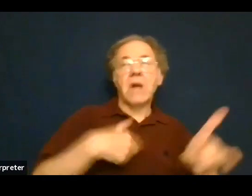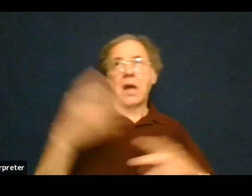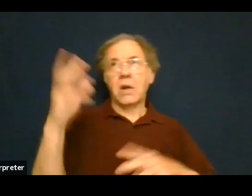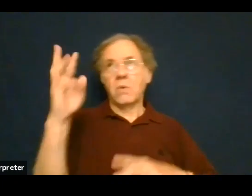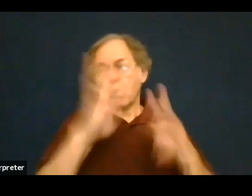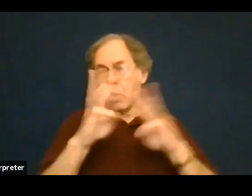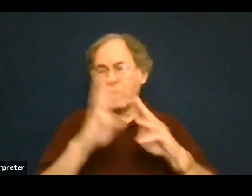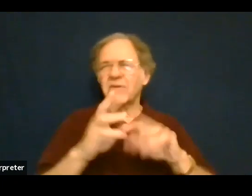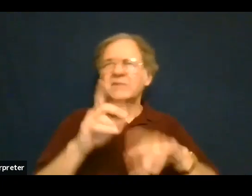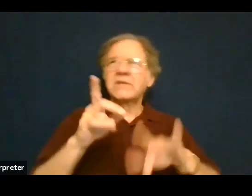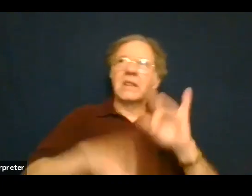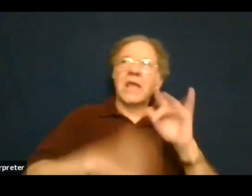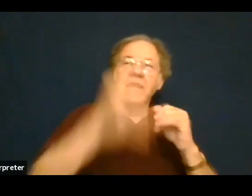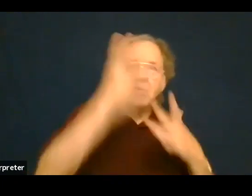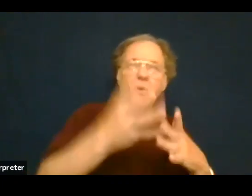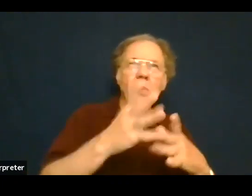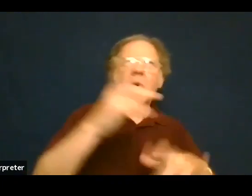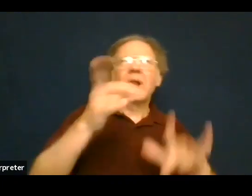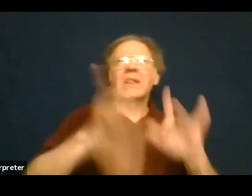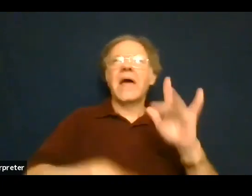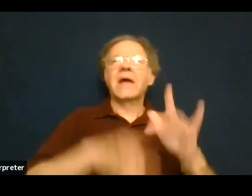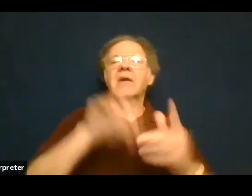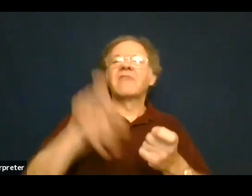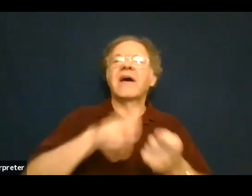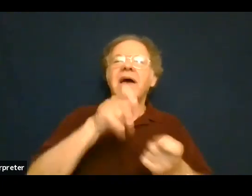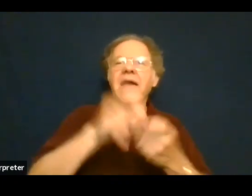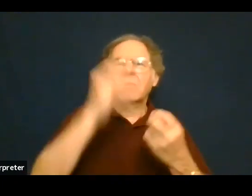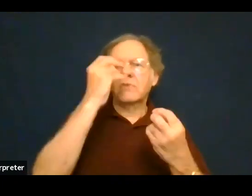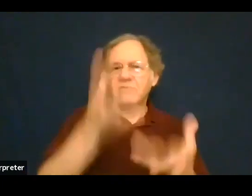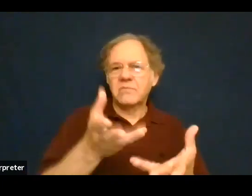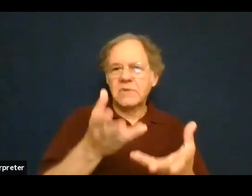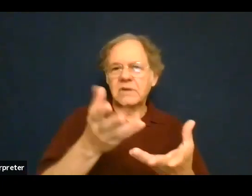of accurate information just because of a communication problem.